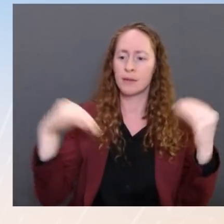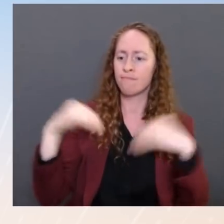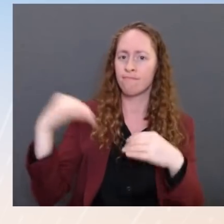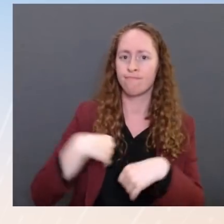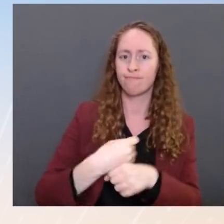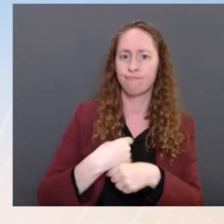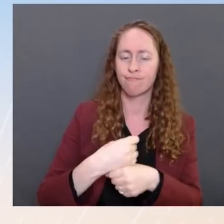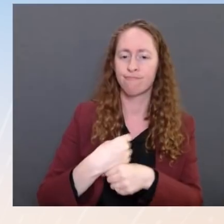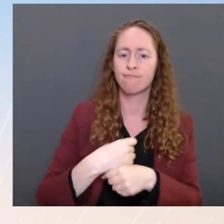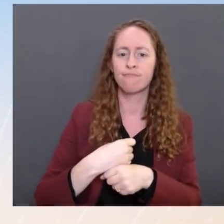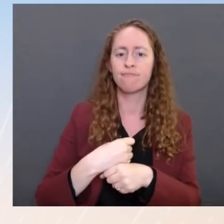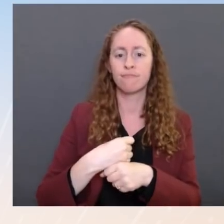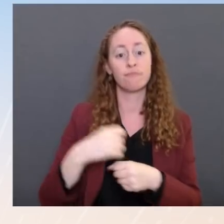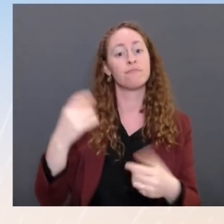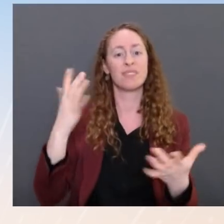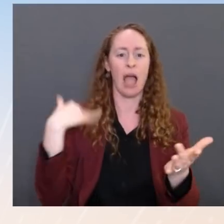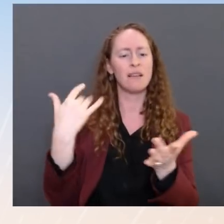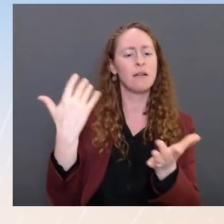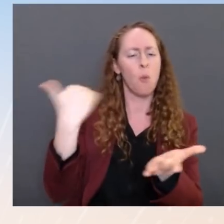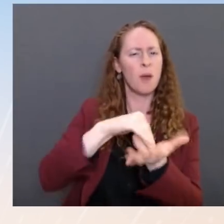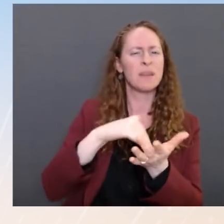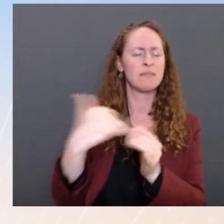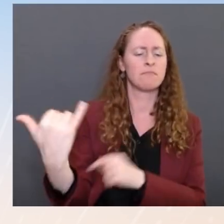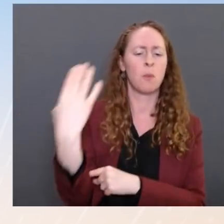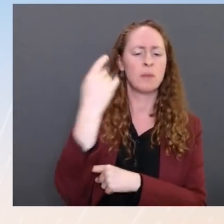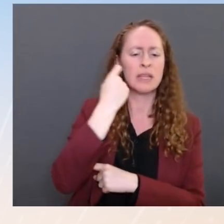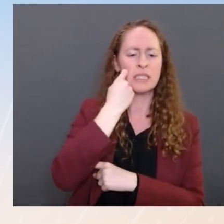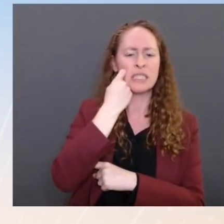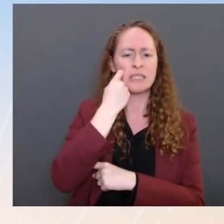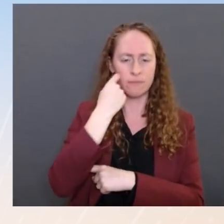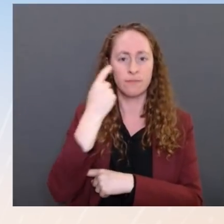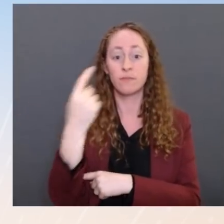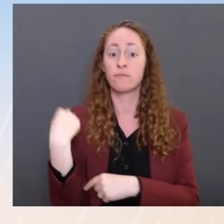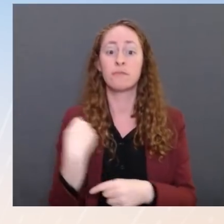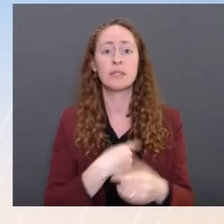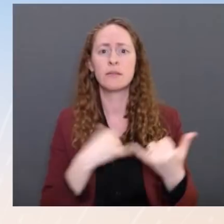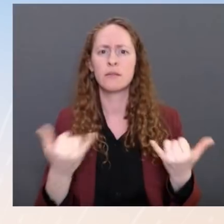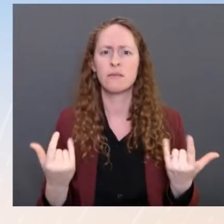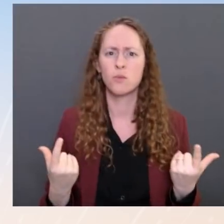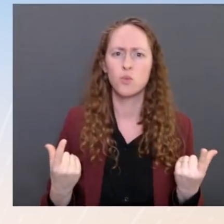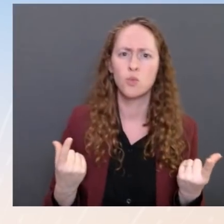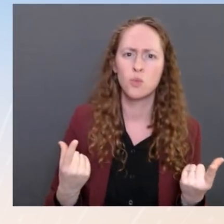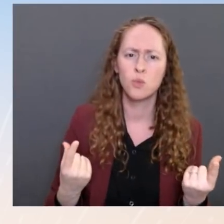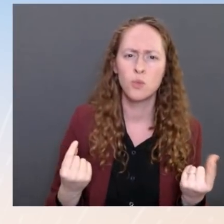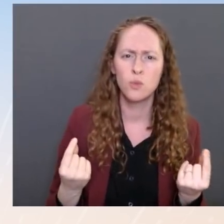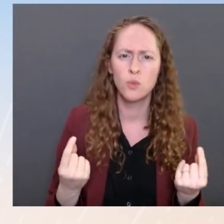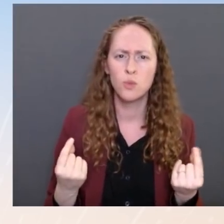is steps we can take from here to increase supply, make sure it's on the shelves. That includes increasing imports.